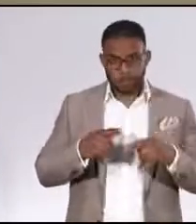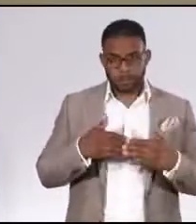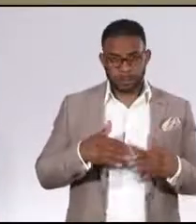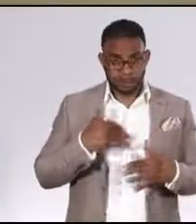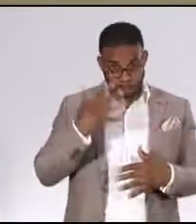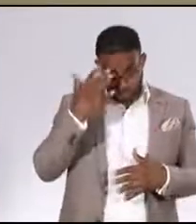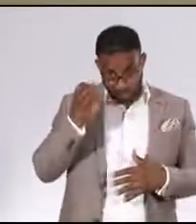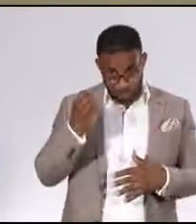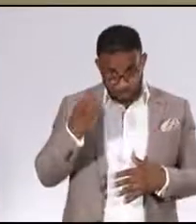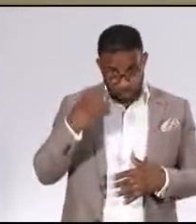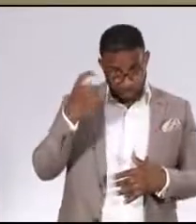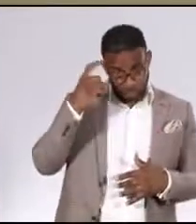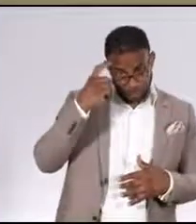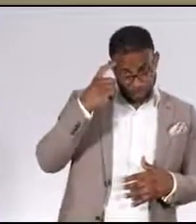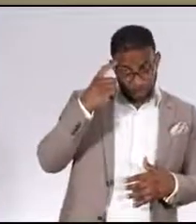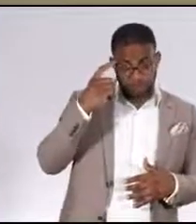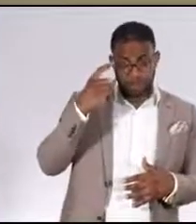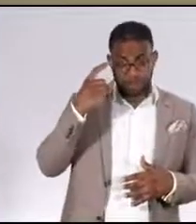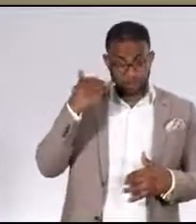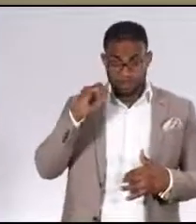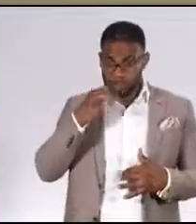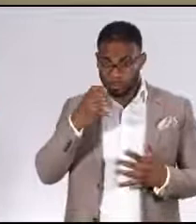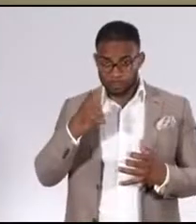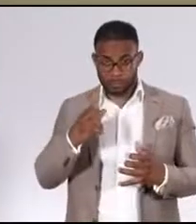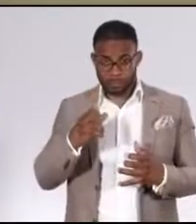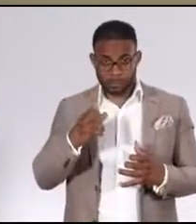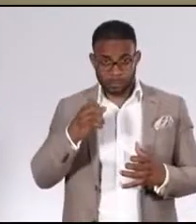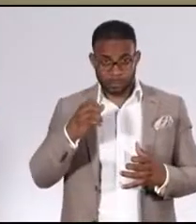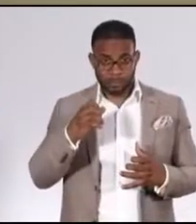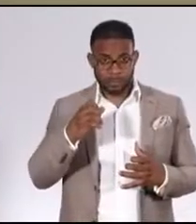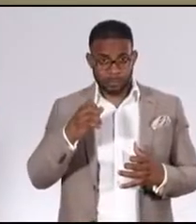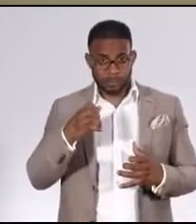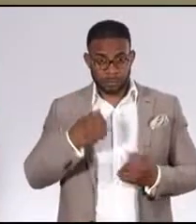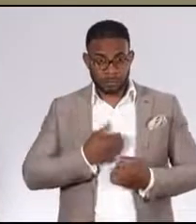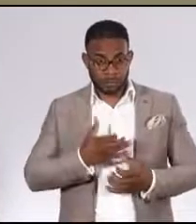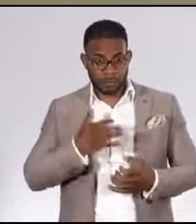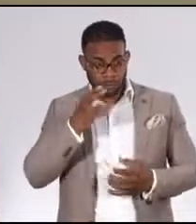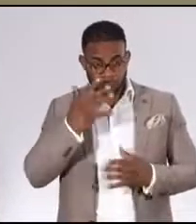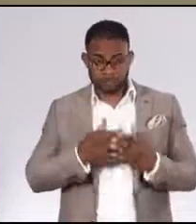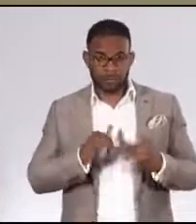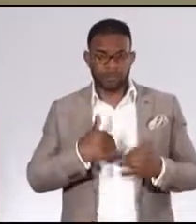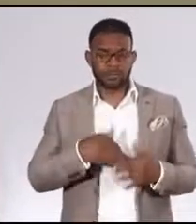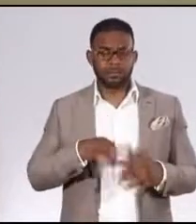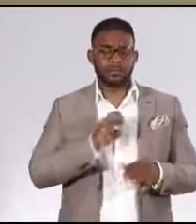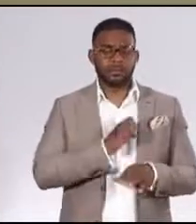My mind, if I get more fatigue with hearing loss, how can I find the energy to keep my mind sharp?